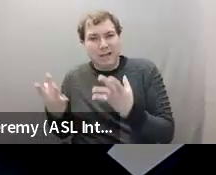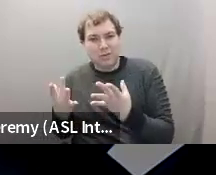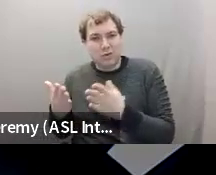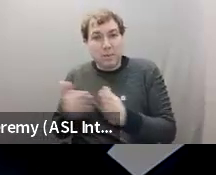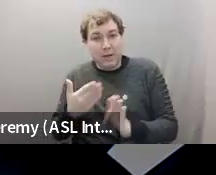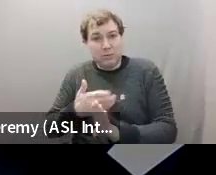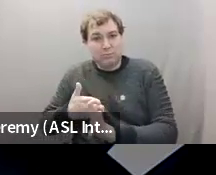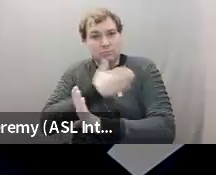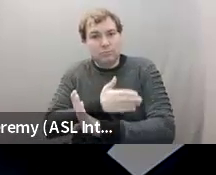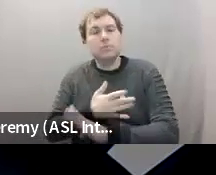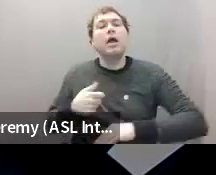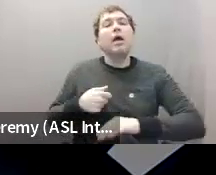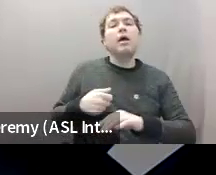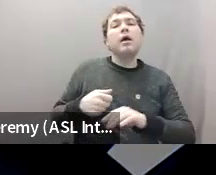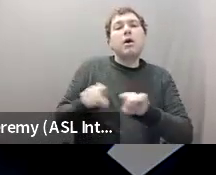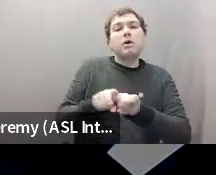Christinne Gray: and then I also try